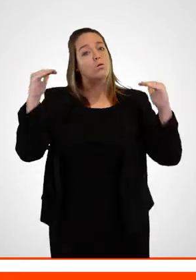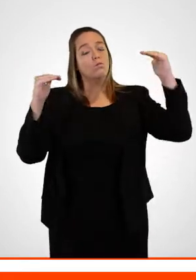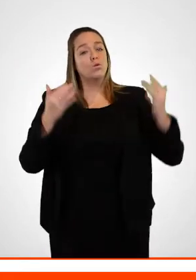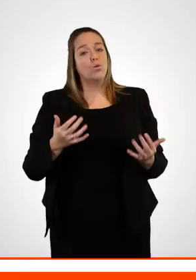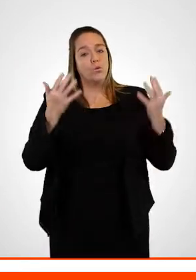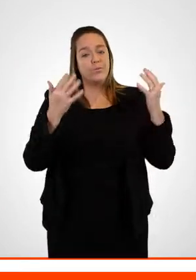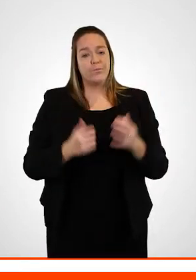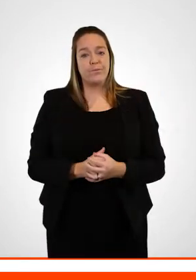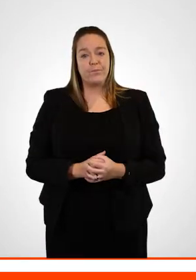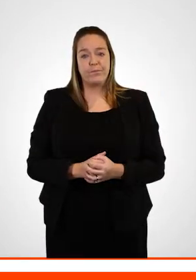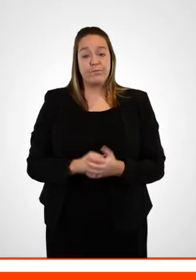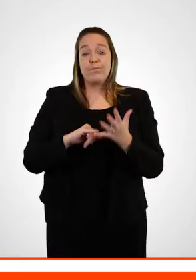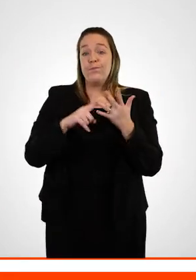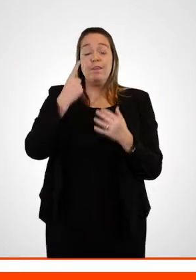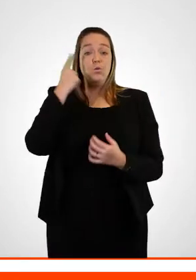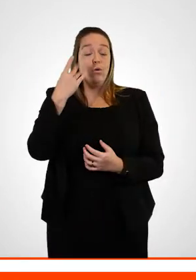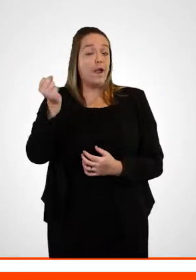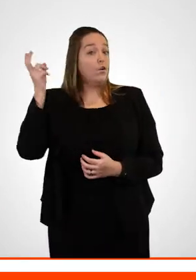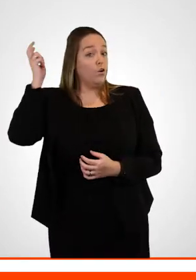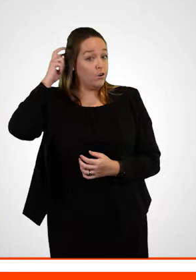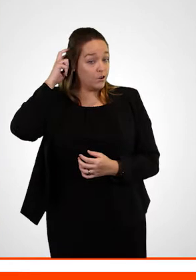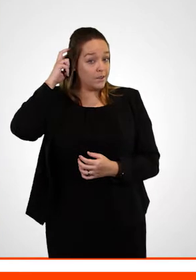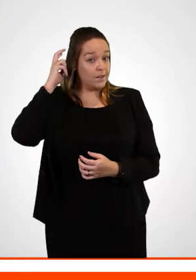So again, if you look at the children with cochlear implants,